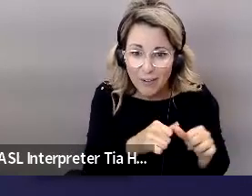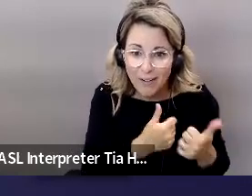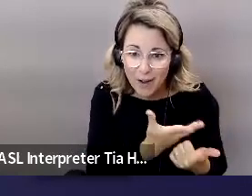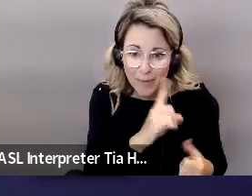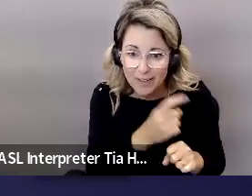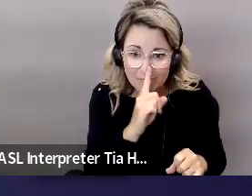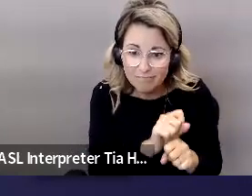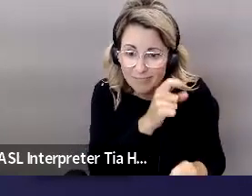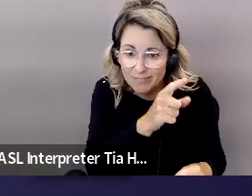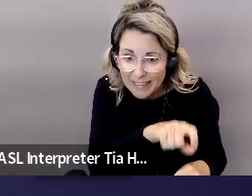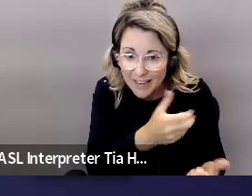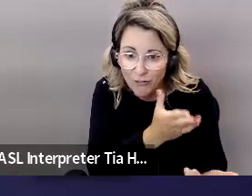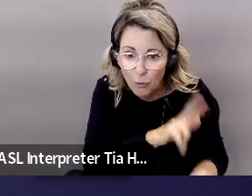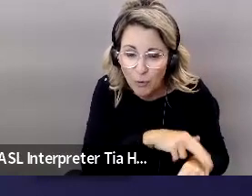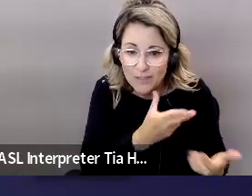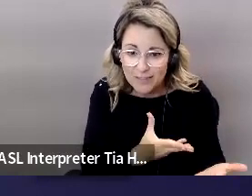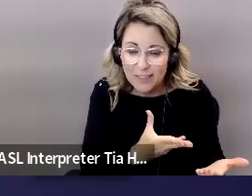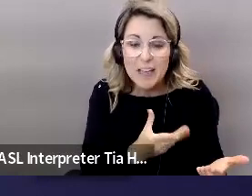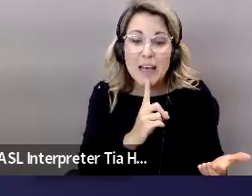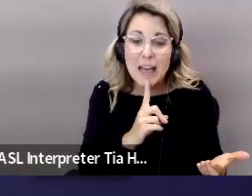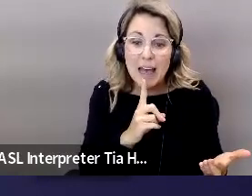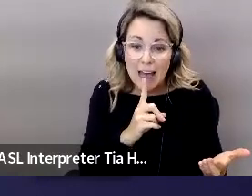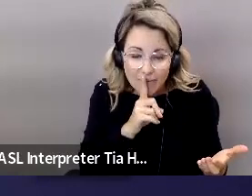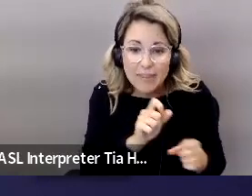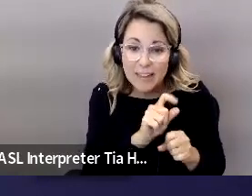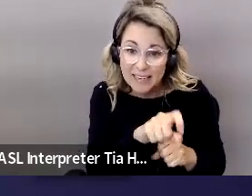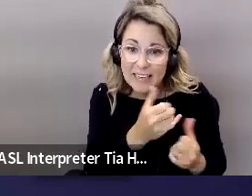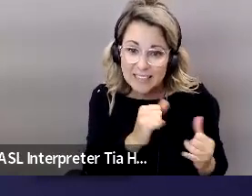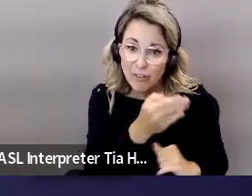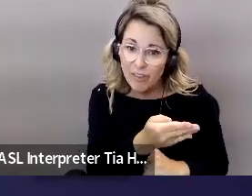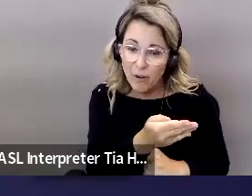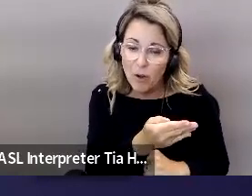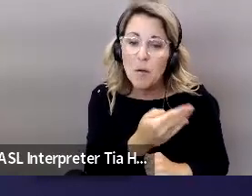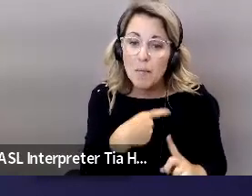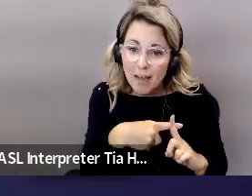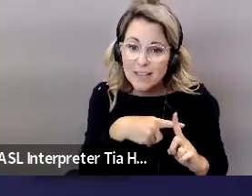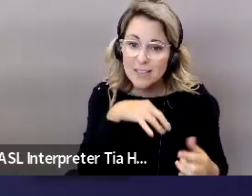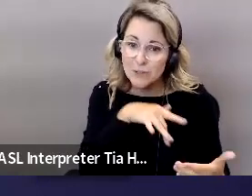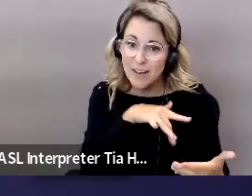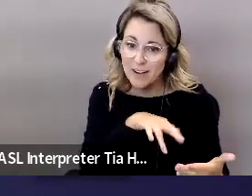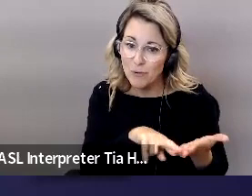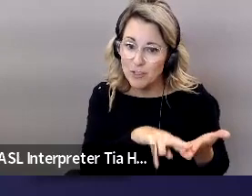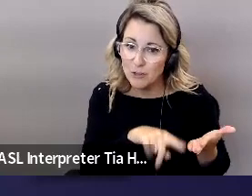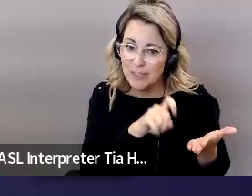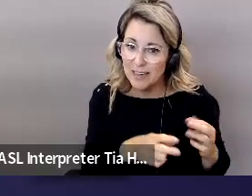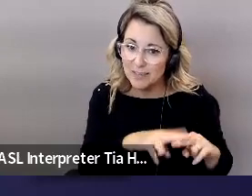the need does exist. Great Question. Dr. Leslie: And to that point, Phil, you know, I feel like